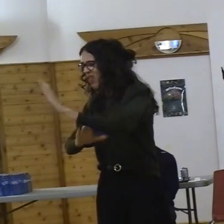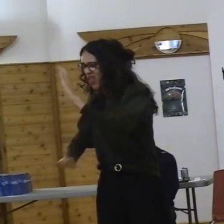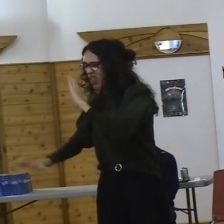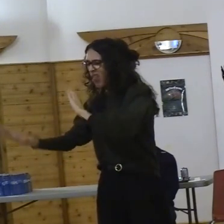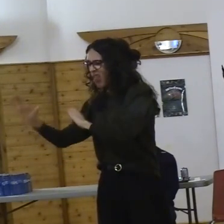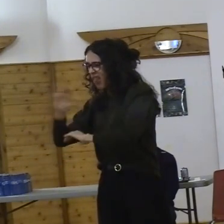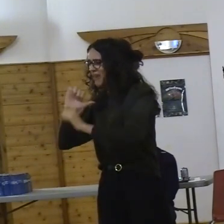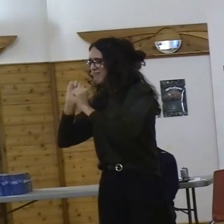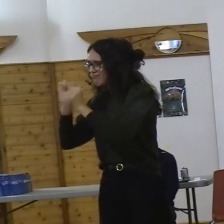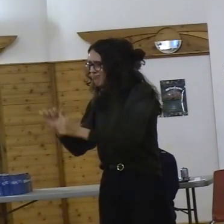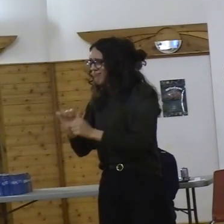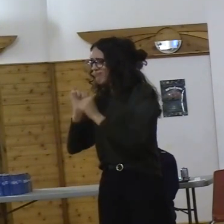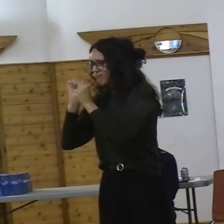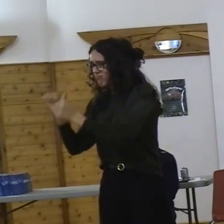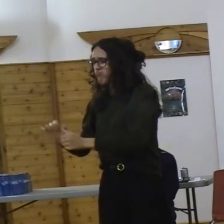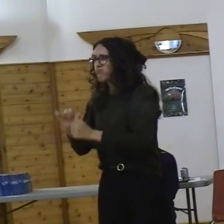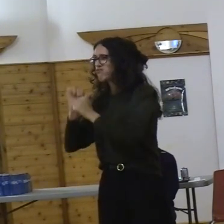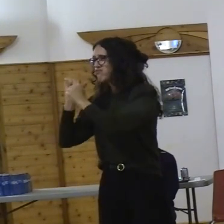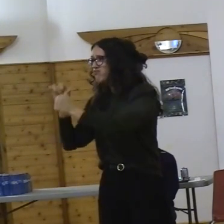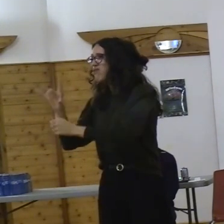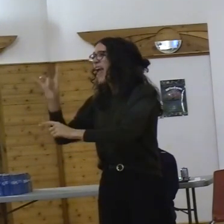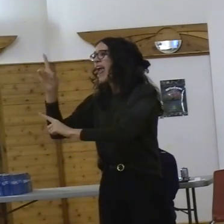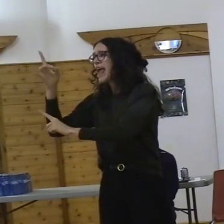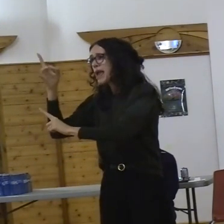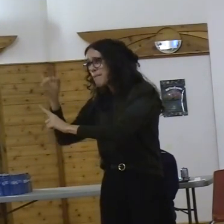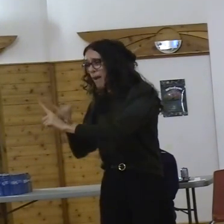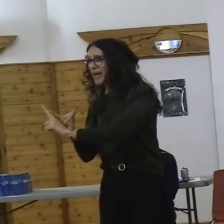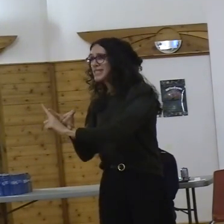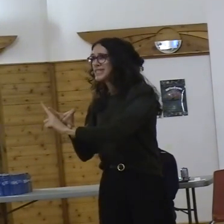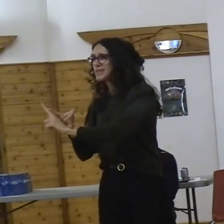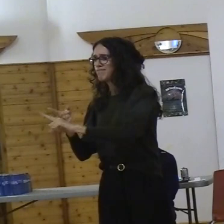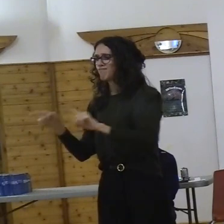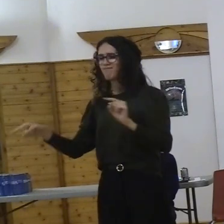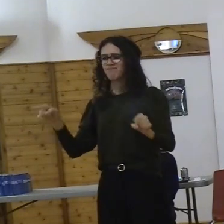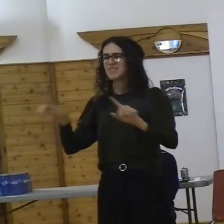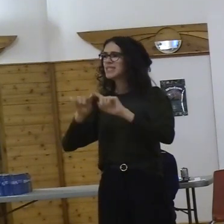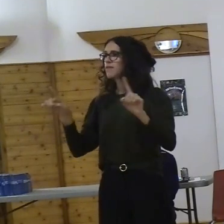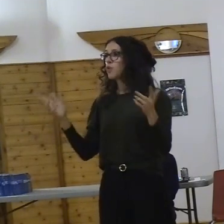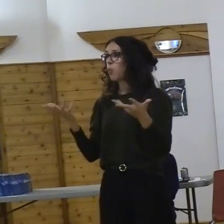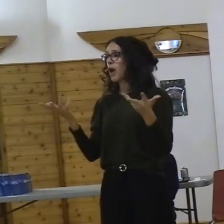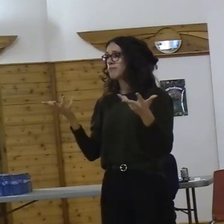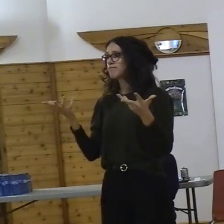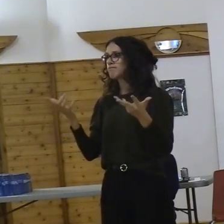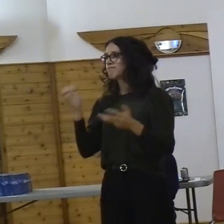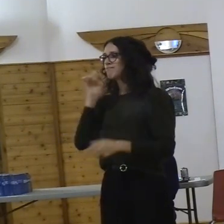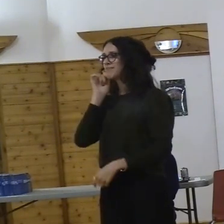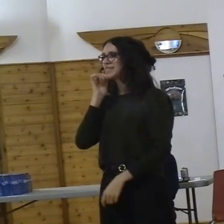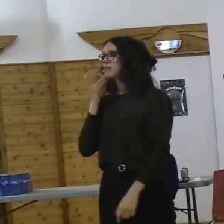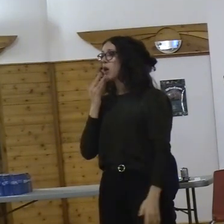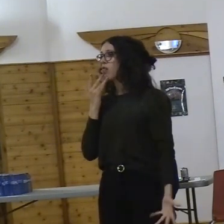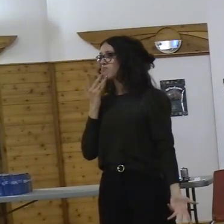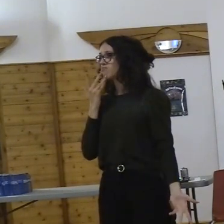Nothing. Nothing but the sheer color of their skin and the systemic cracks the government let them fall through.